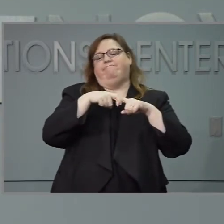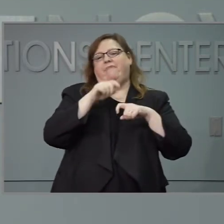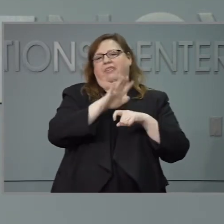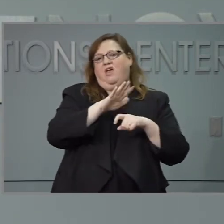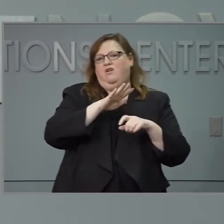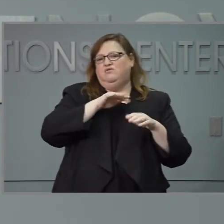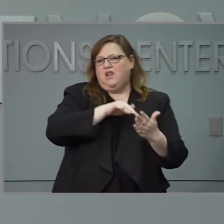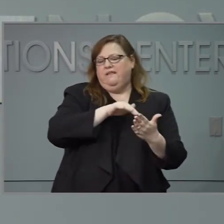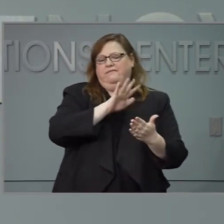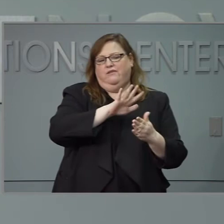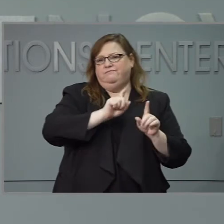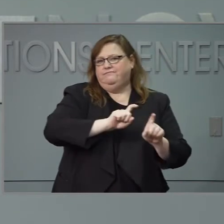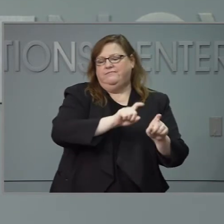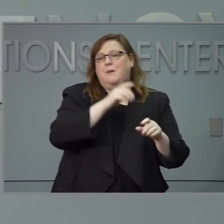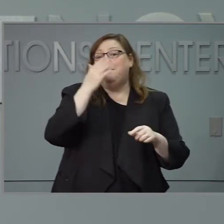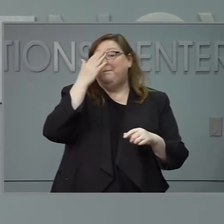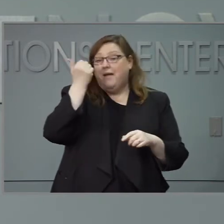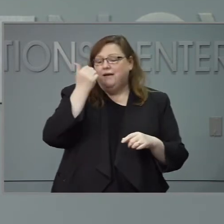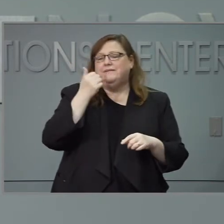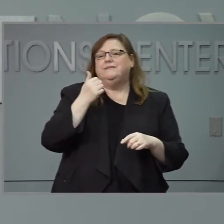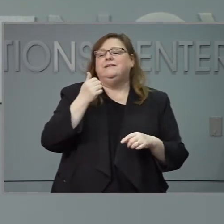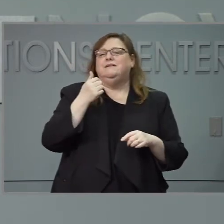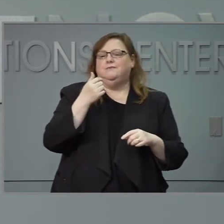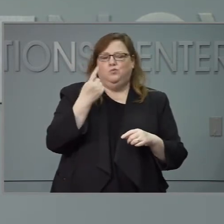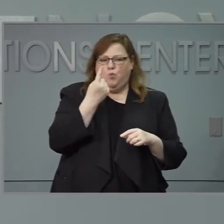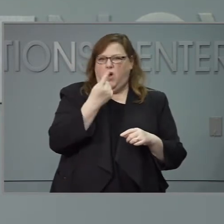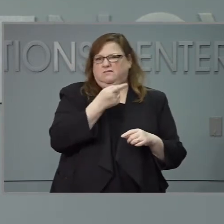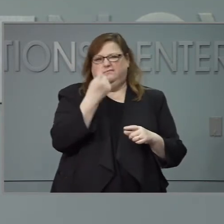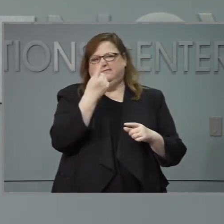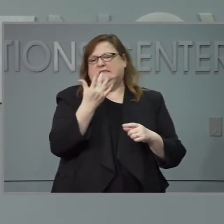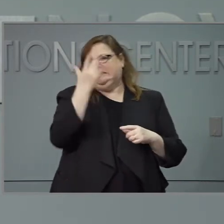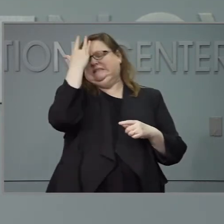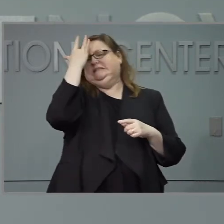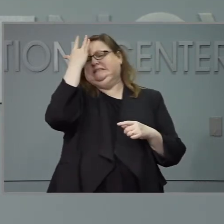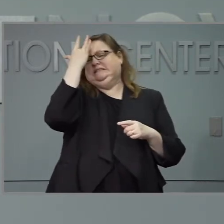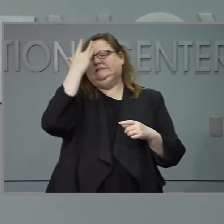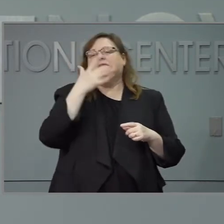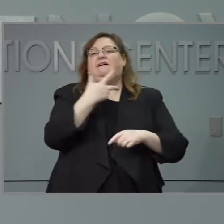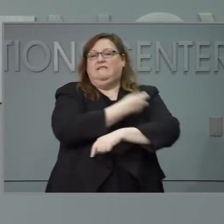50% DE REDUCCIÓN, DE AUMENTO DE ABUSO DE NIÑOS. SI ESTUVIERAN